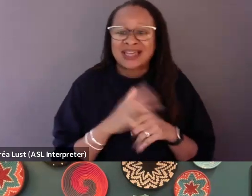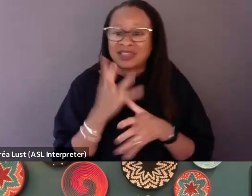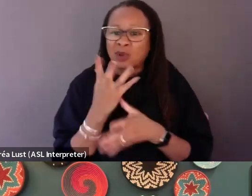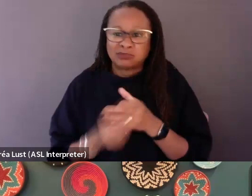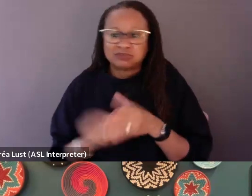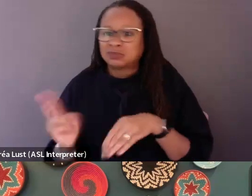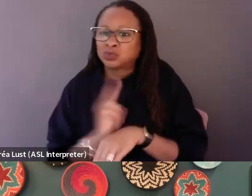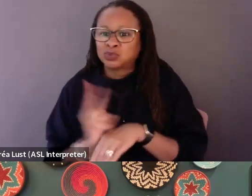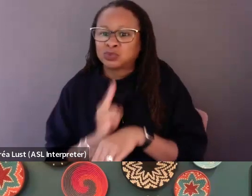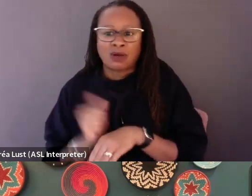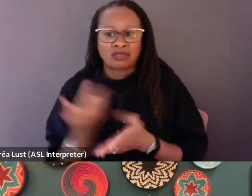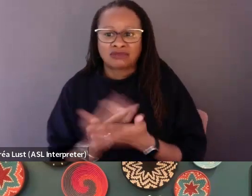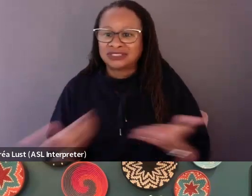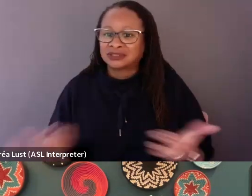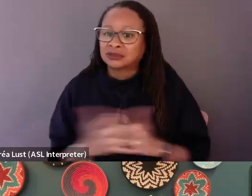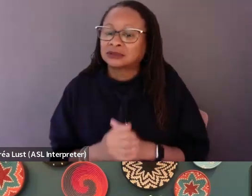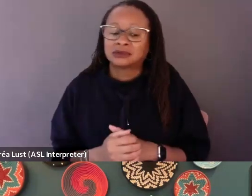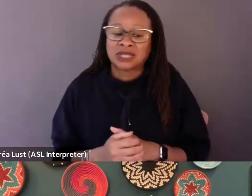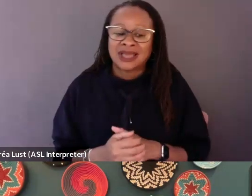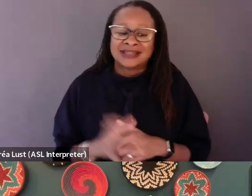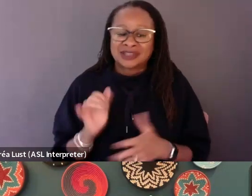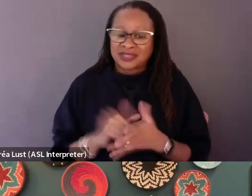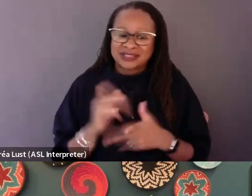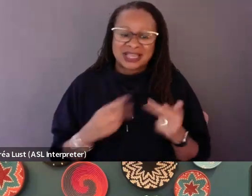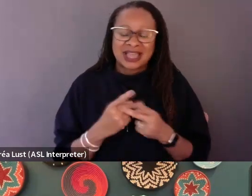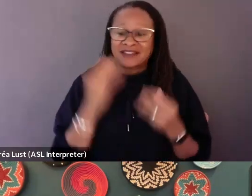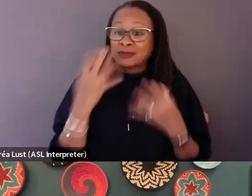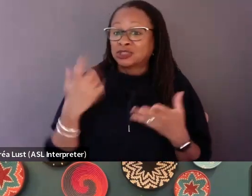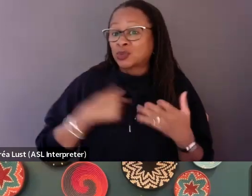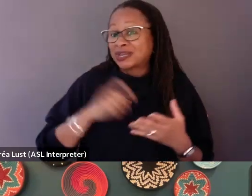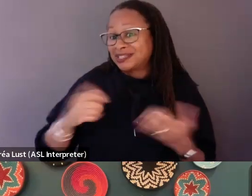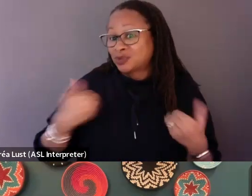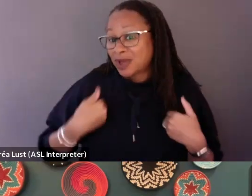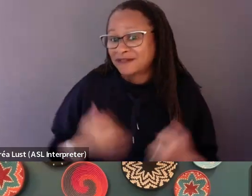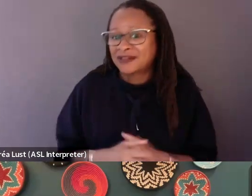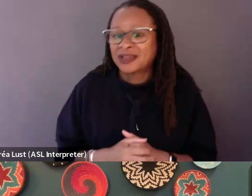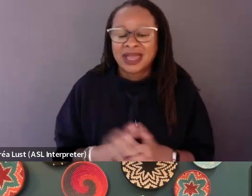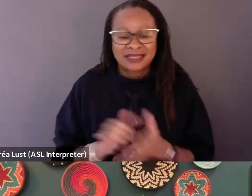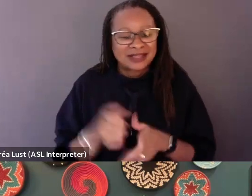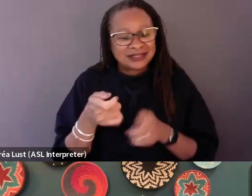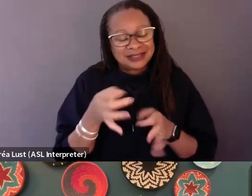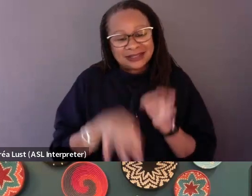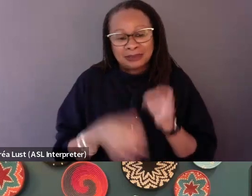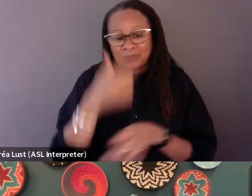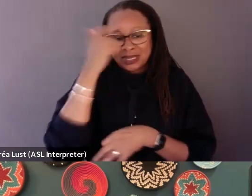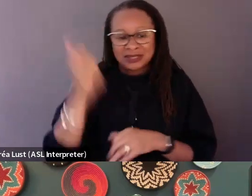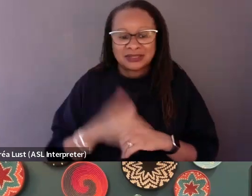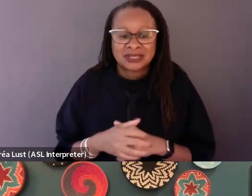And so that is a conversation we need to have. And that is simply because small scale